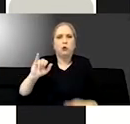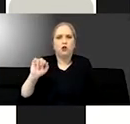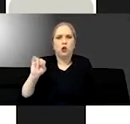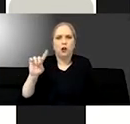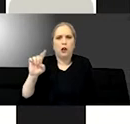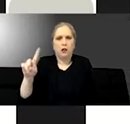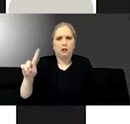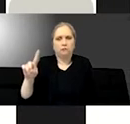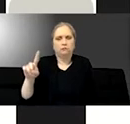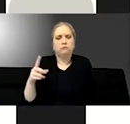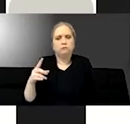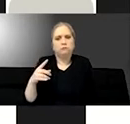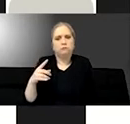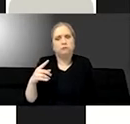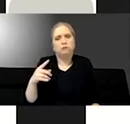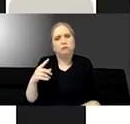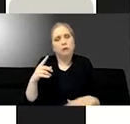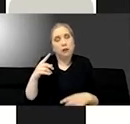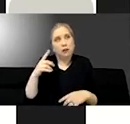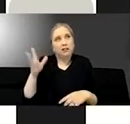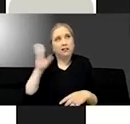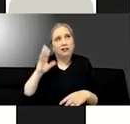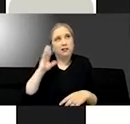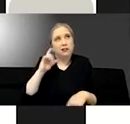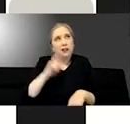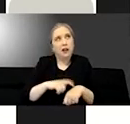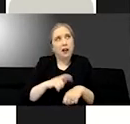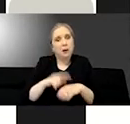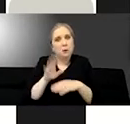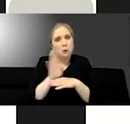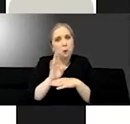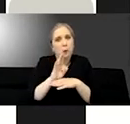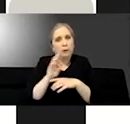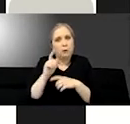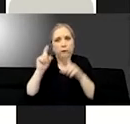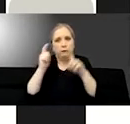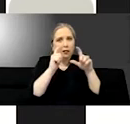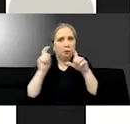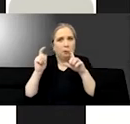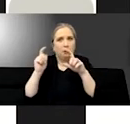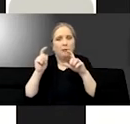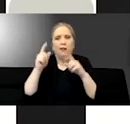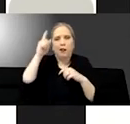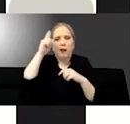Yeah, I'm going to that.